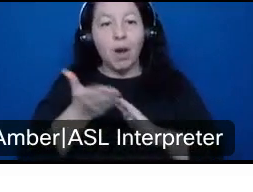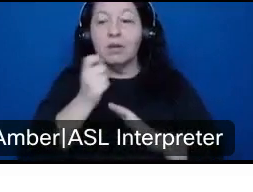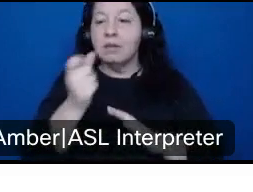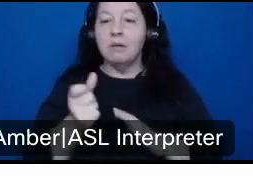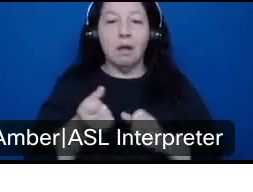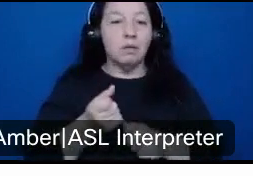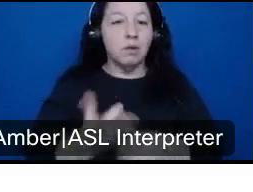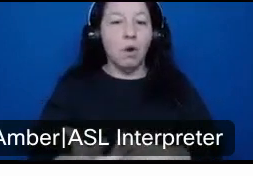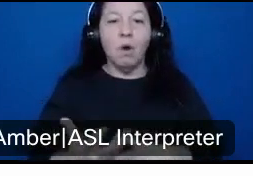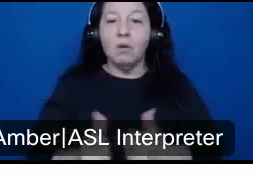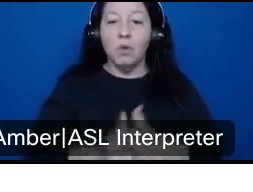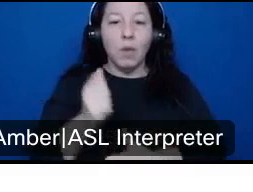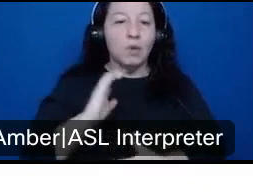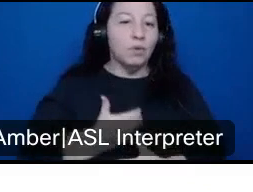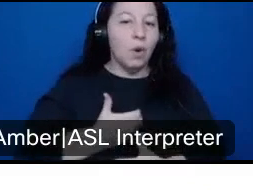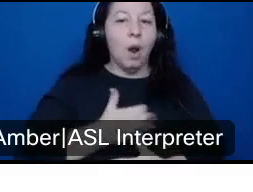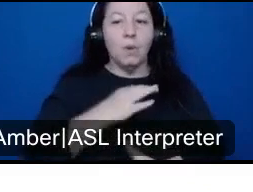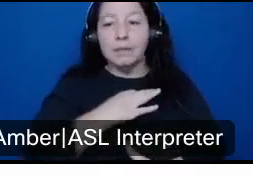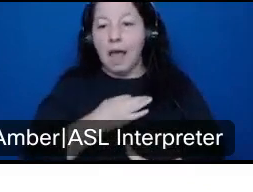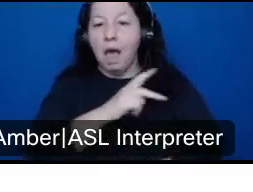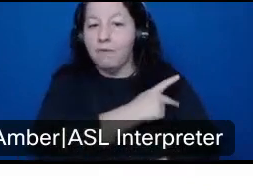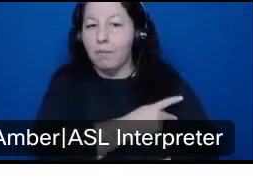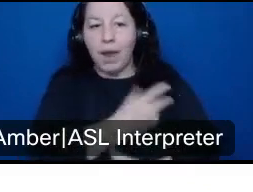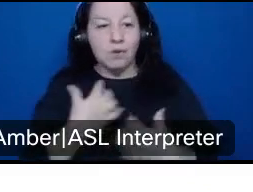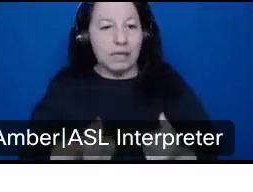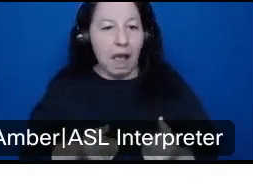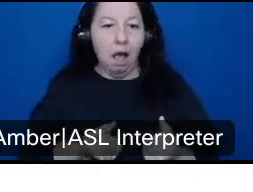Uh, next slide.